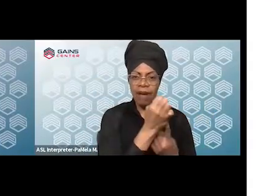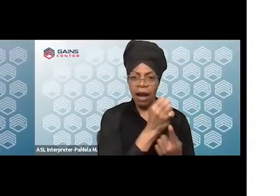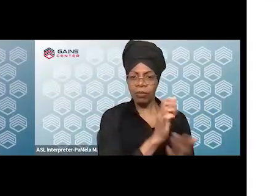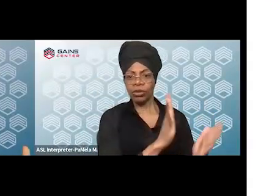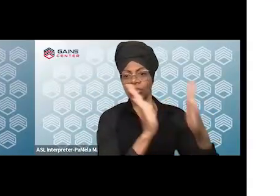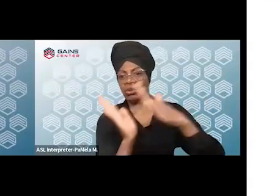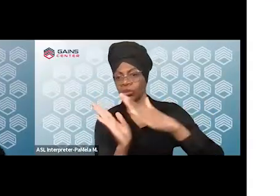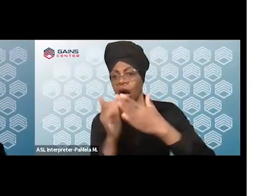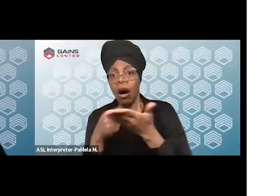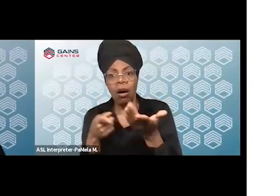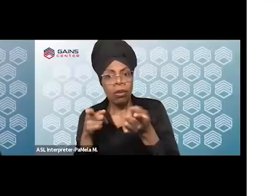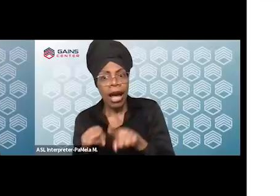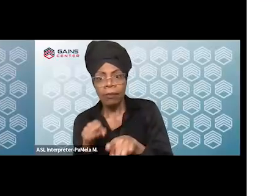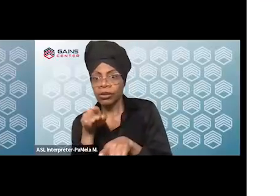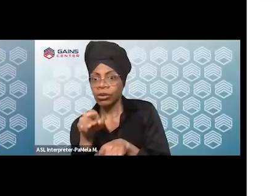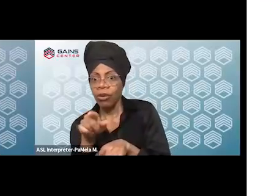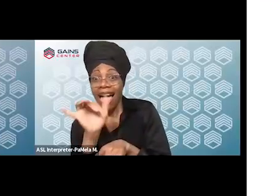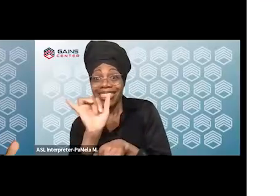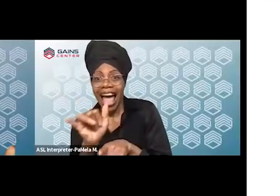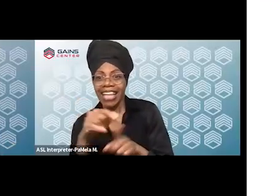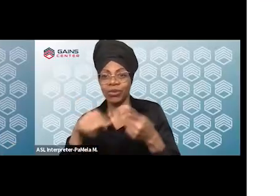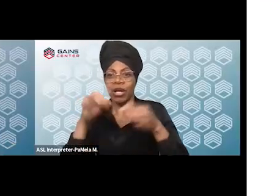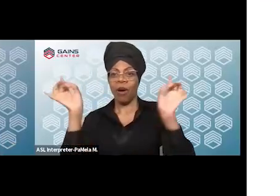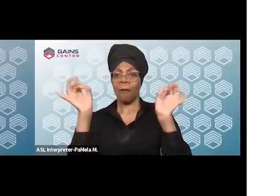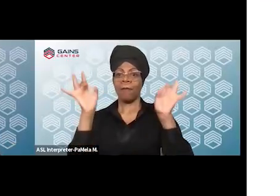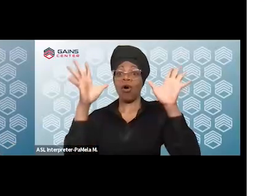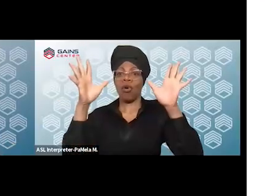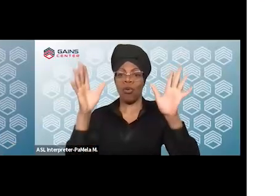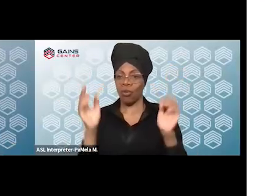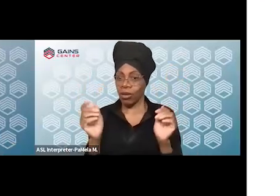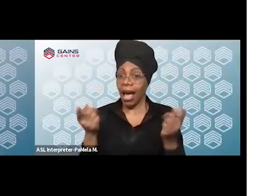And that's the magic. That's when the magic happens. That's when healing can begin.